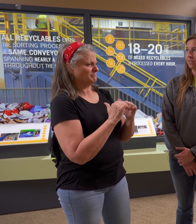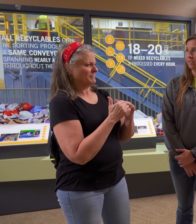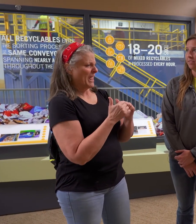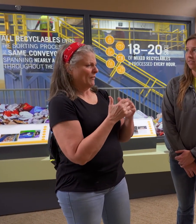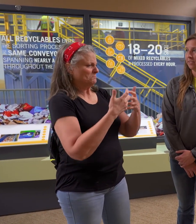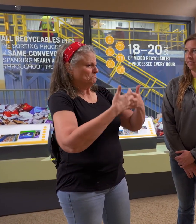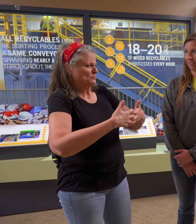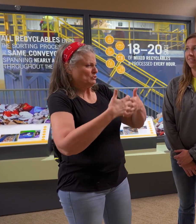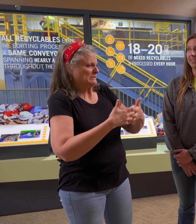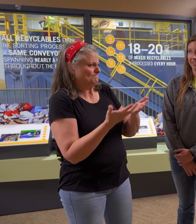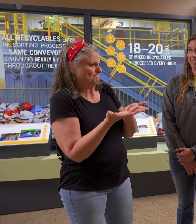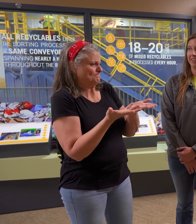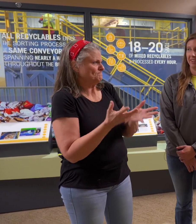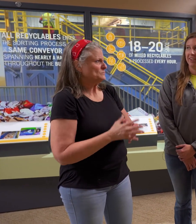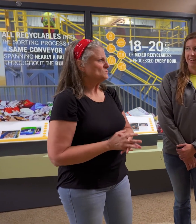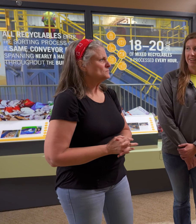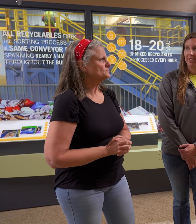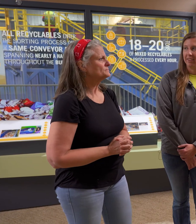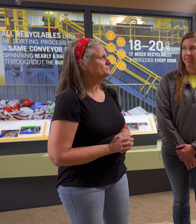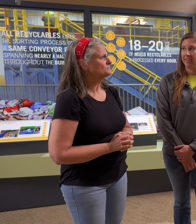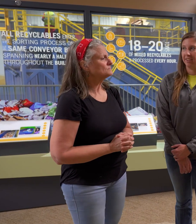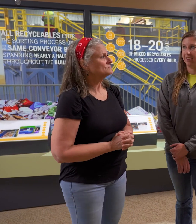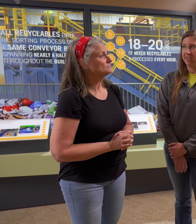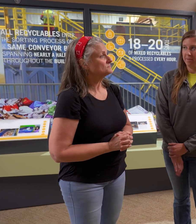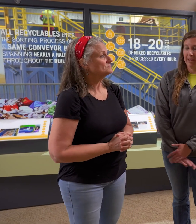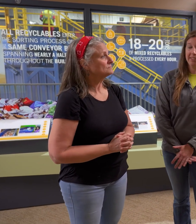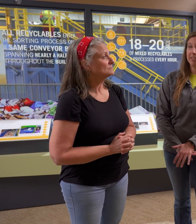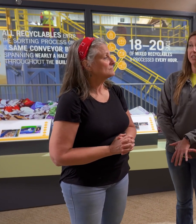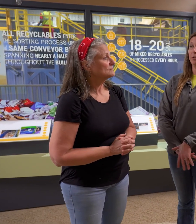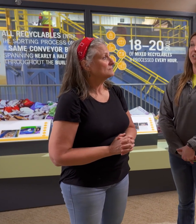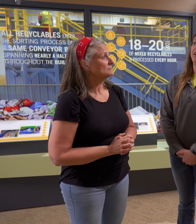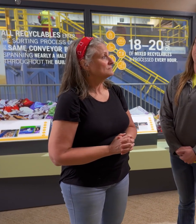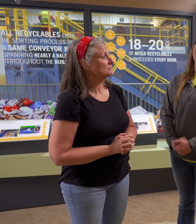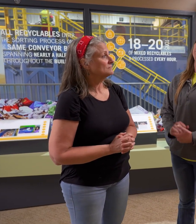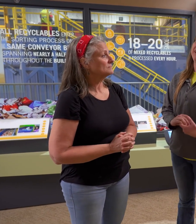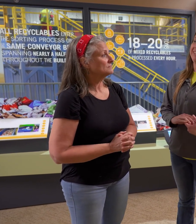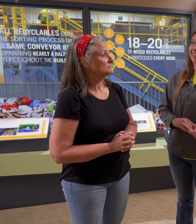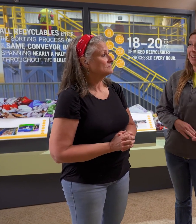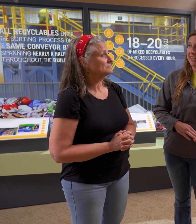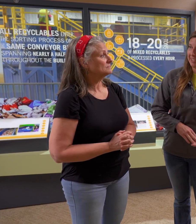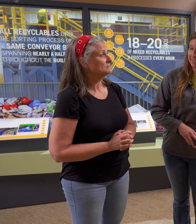And then what about plastic? How does the machine work with that? Plastics are sorted off with a bright light